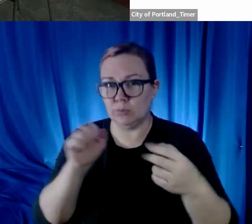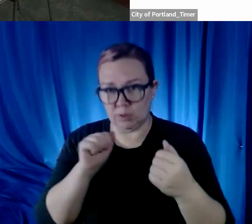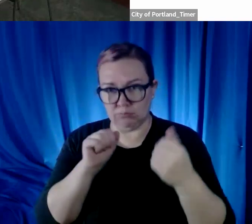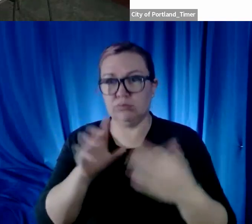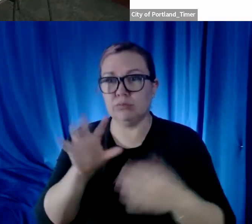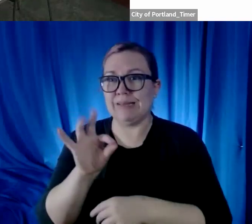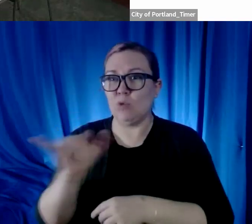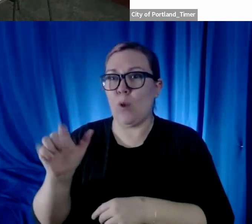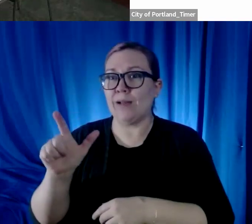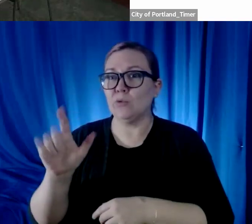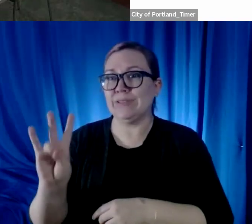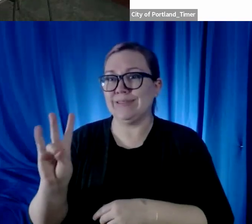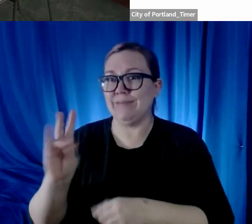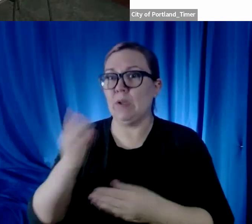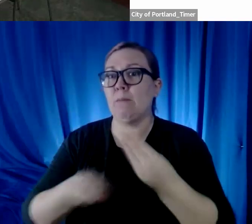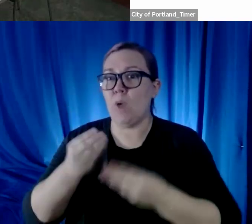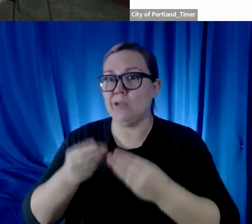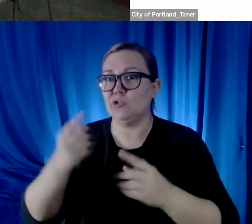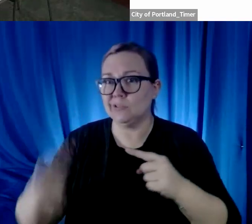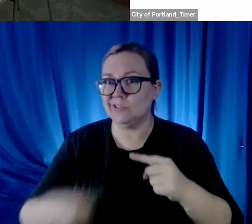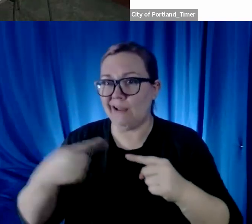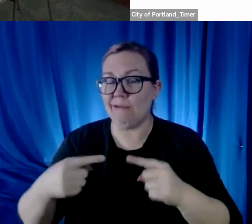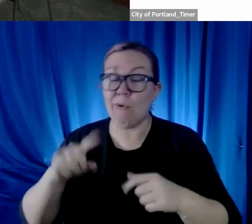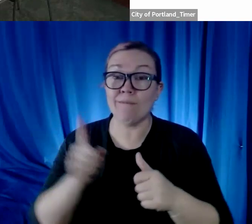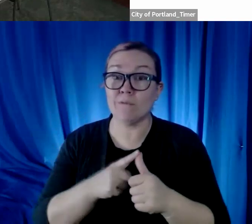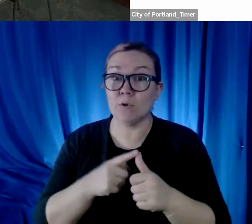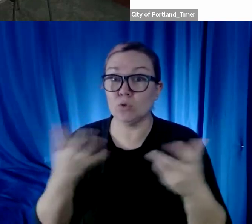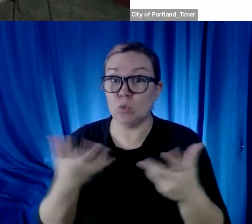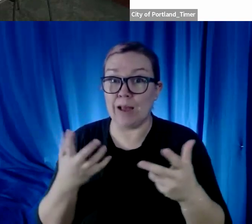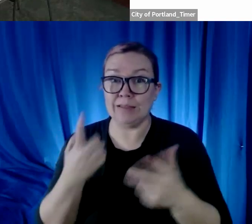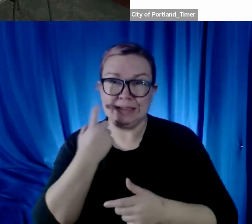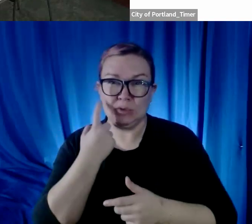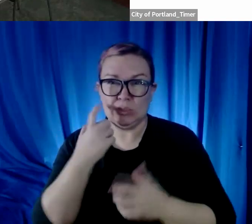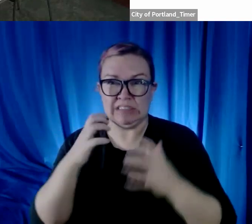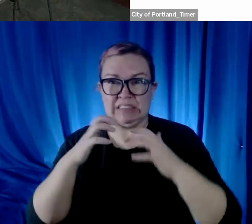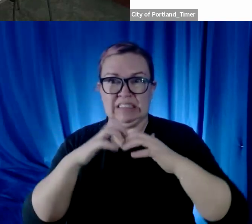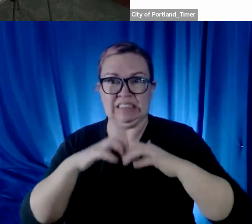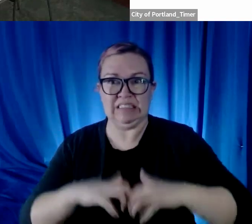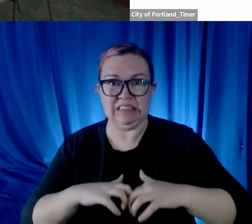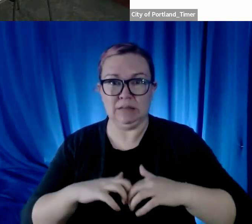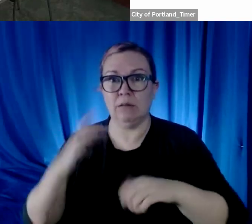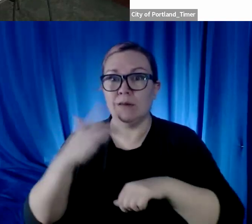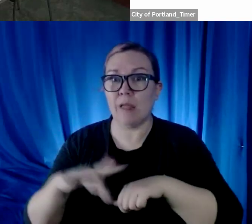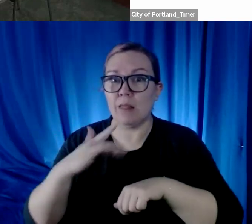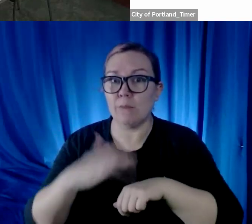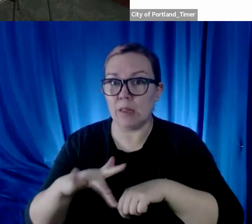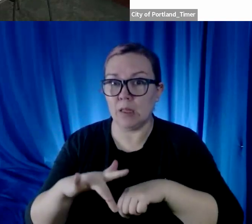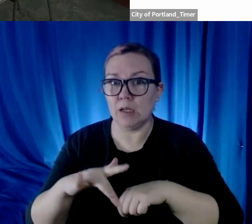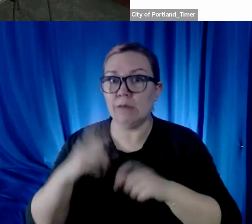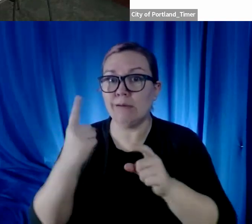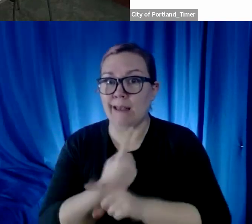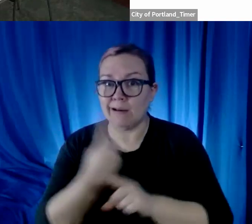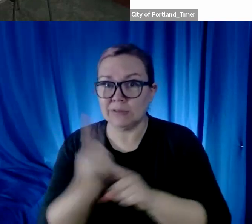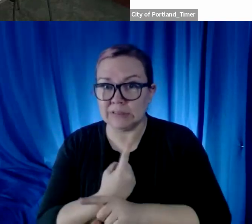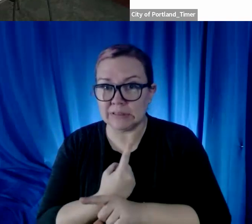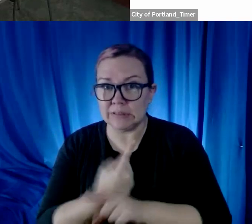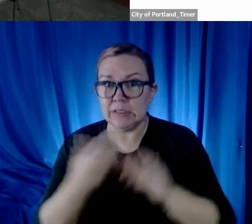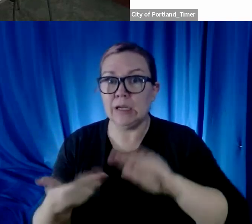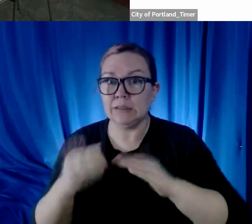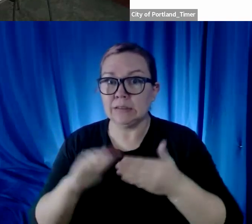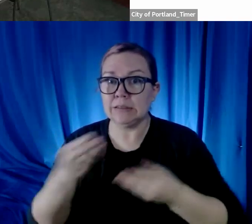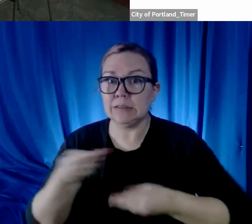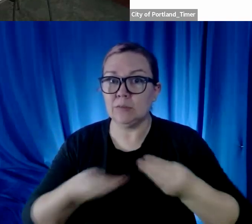Budget cycle. The first is some recent deterioration in the availability and accuracy of city budget related analysis.